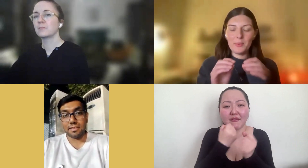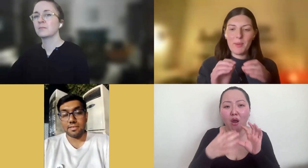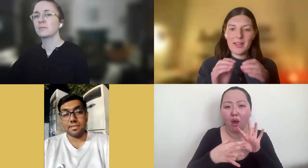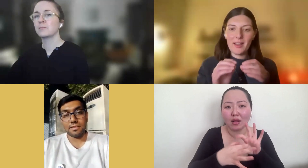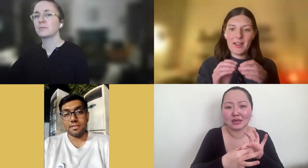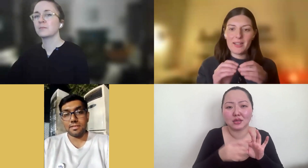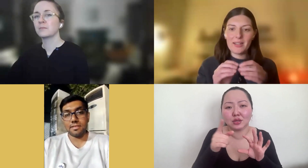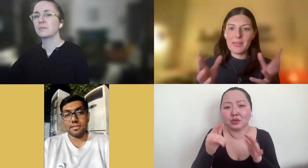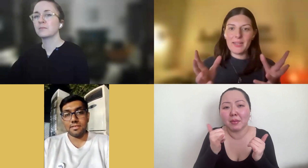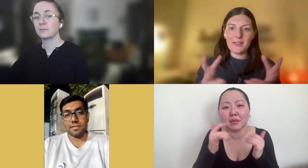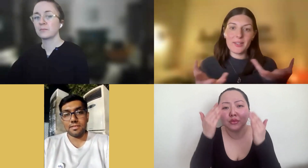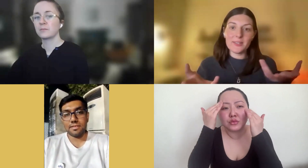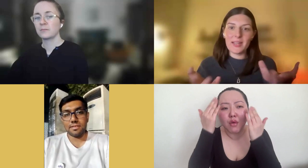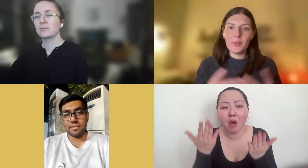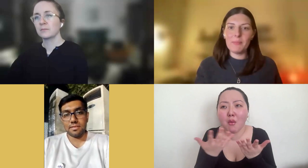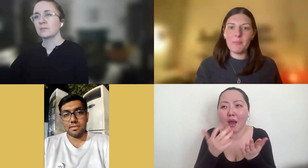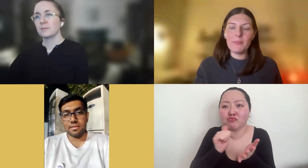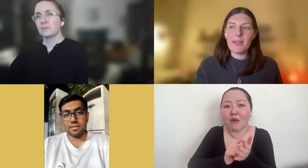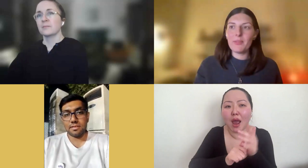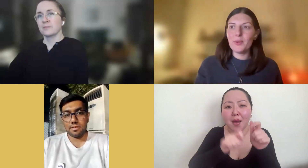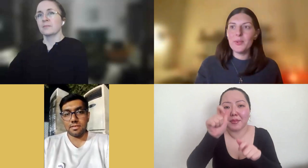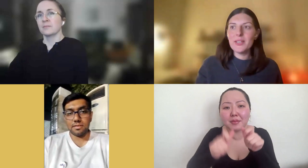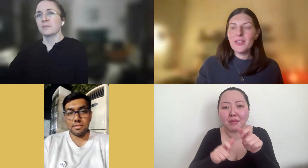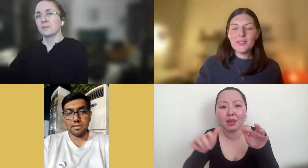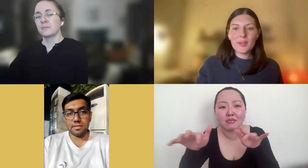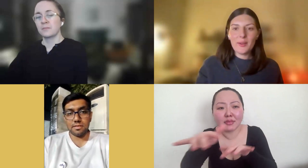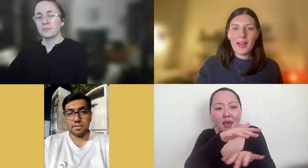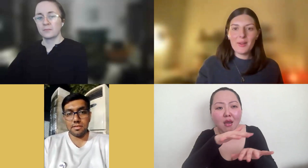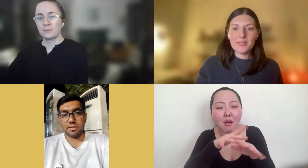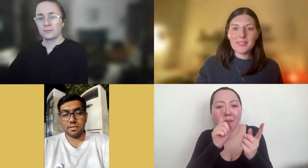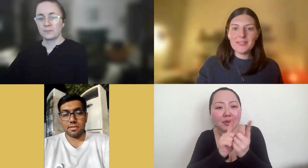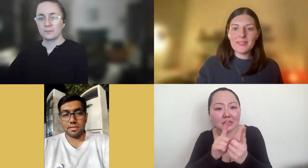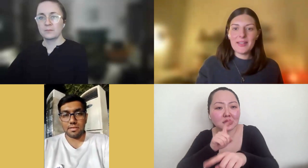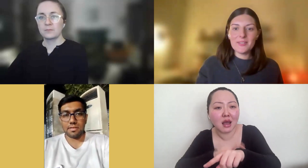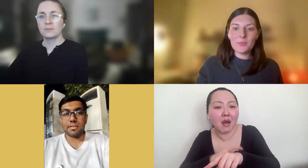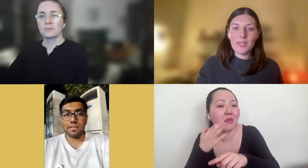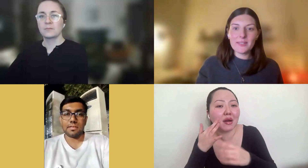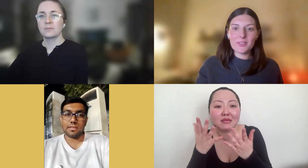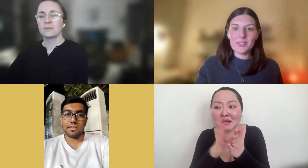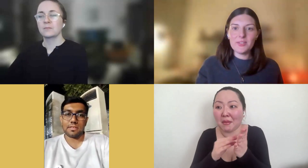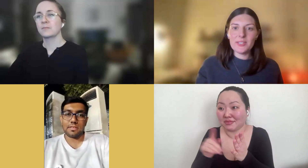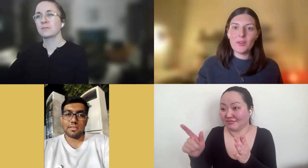right people might align and meet. Like you say we met through Soho House, and we had such an